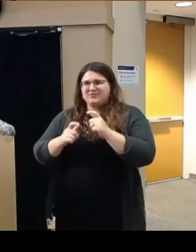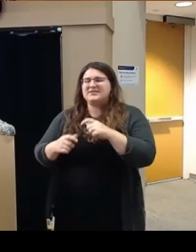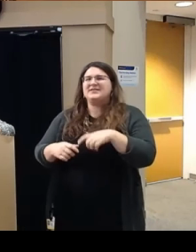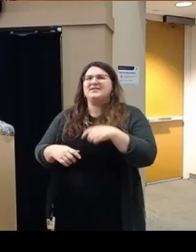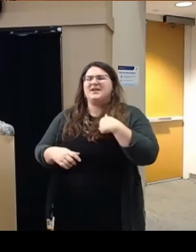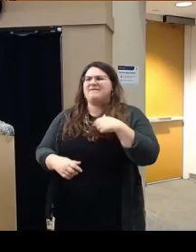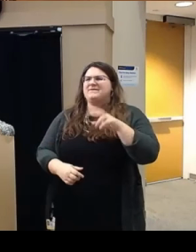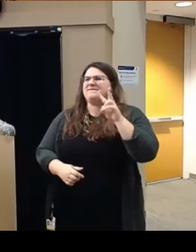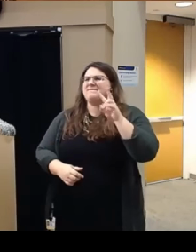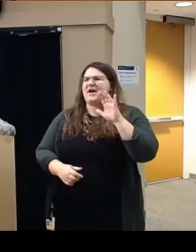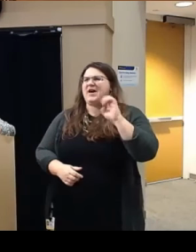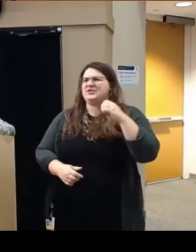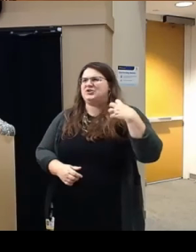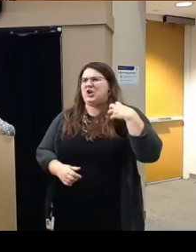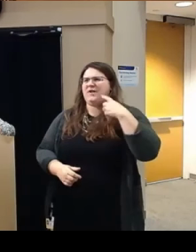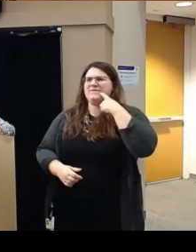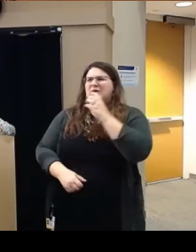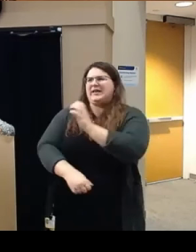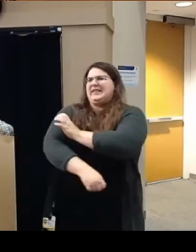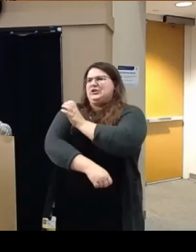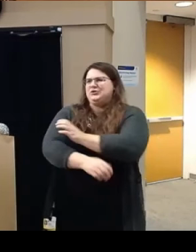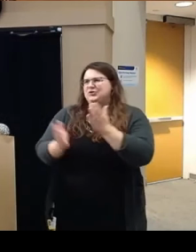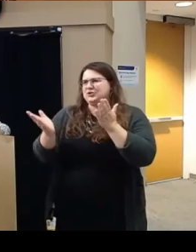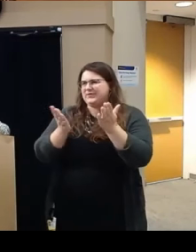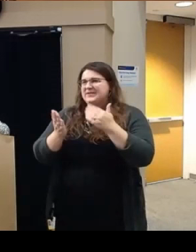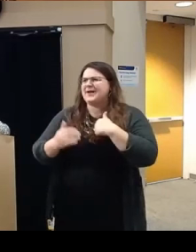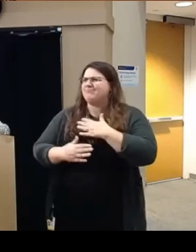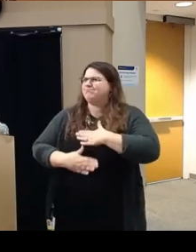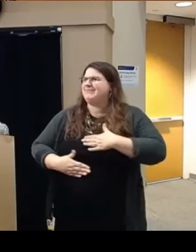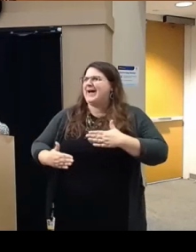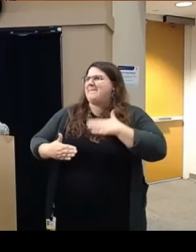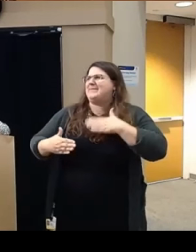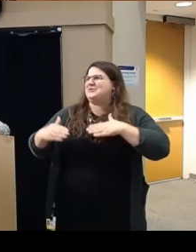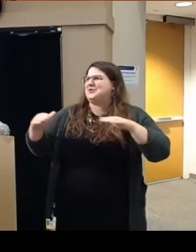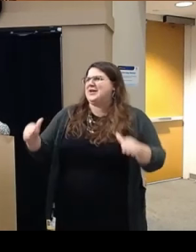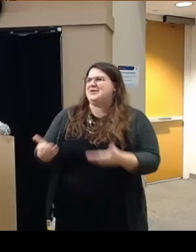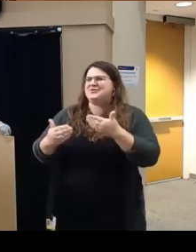Clinical Services and it is my pleasure to introduce our presenter today Dr Kayla